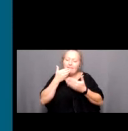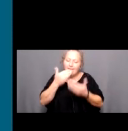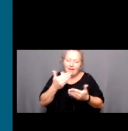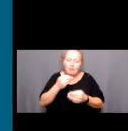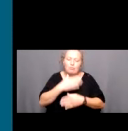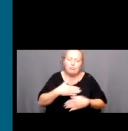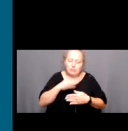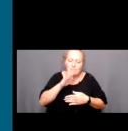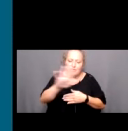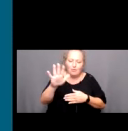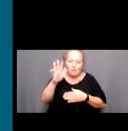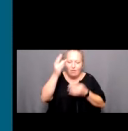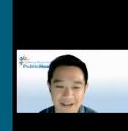and speaking with us today.